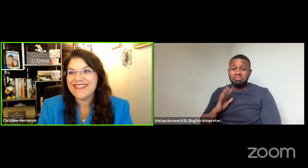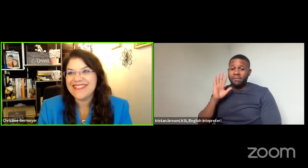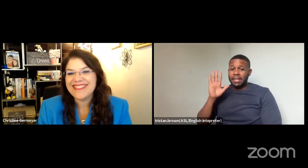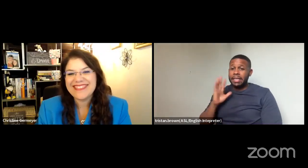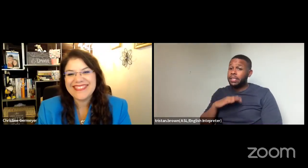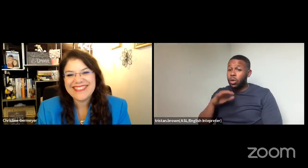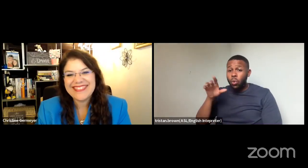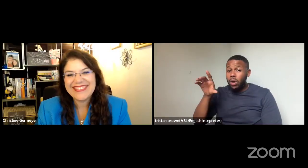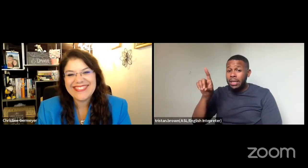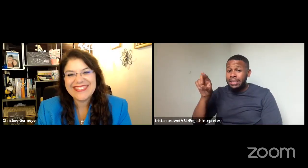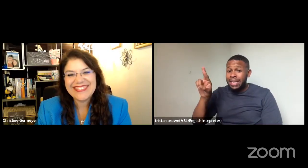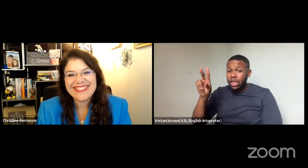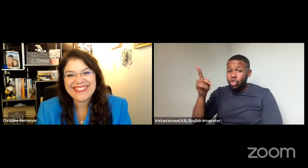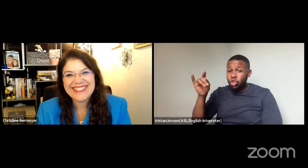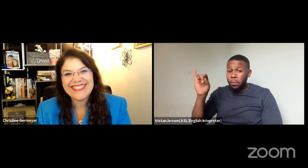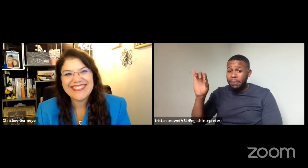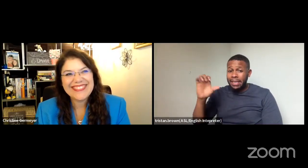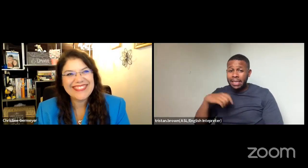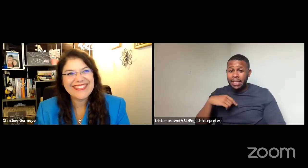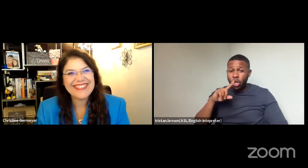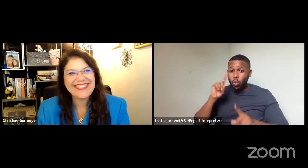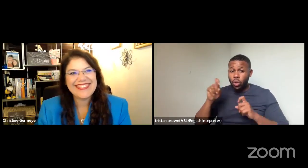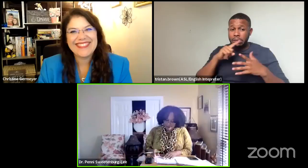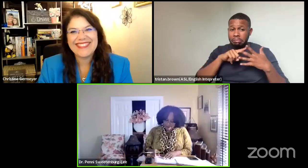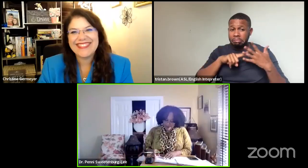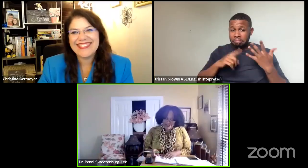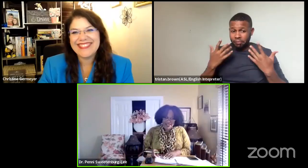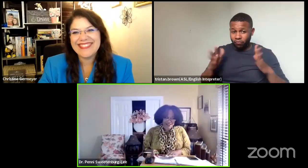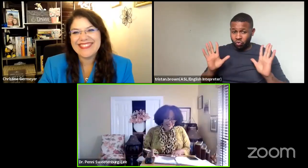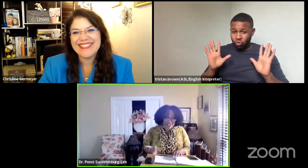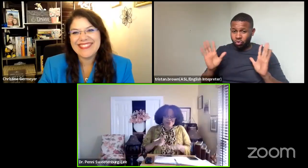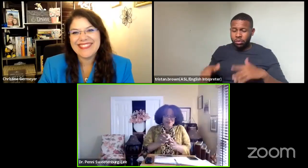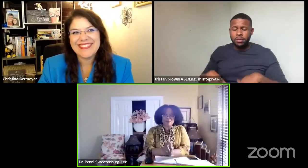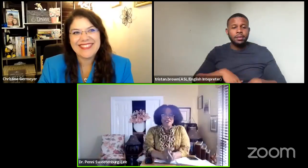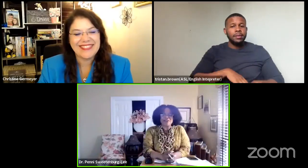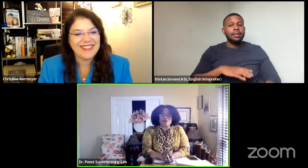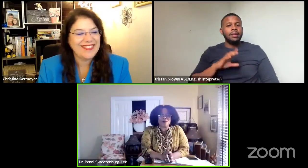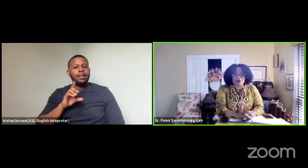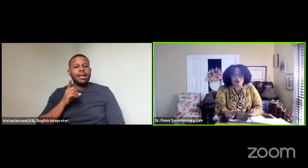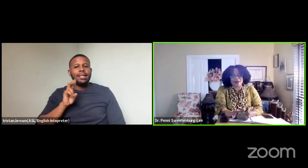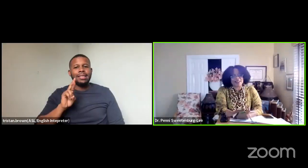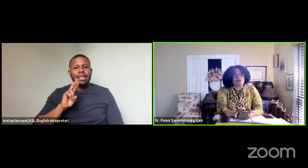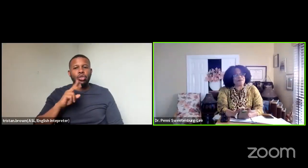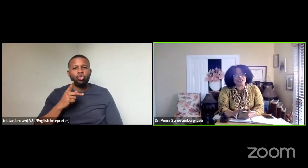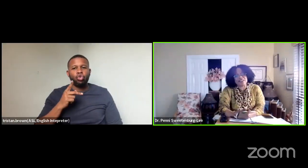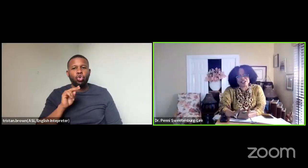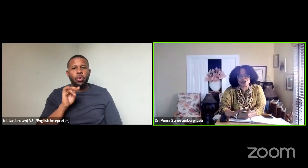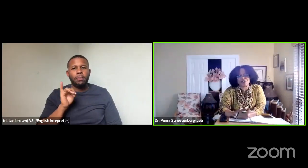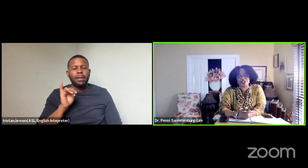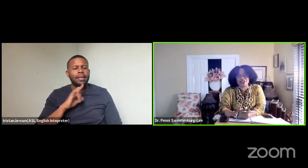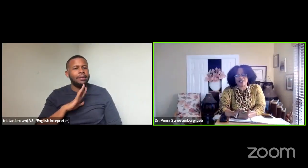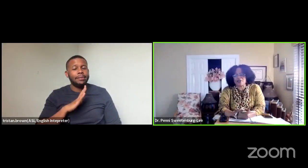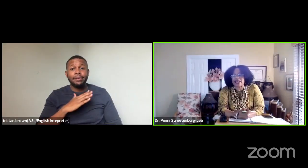the conversation. That is a committee led by some incredible med students that pushed that forward